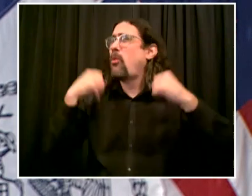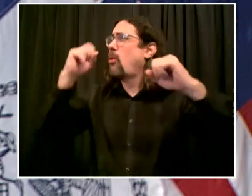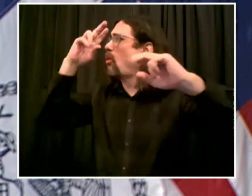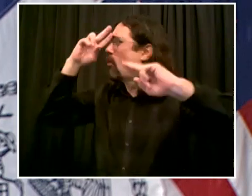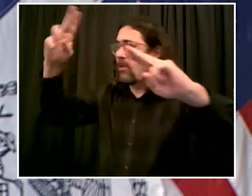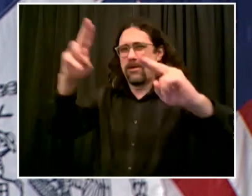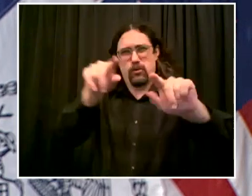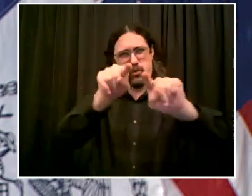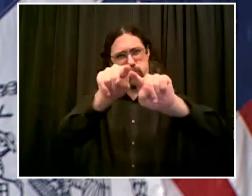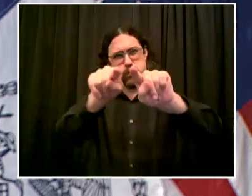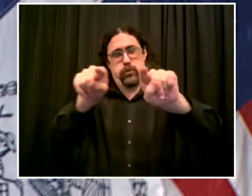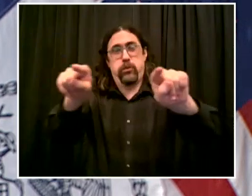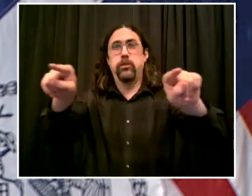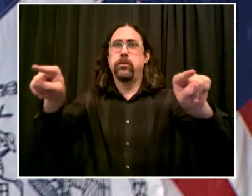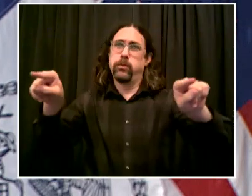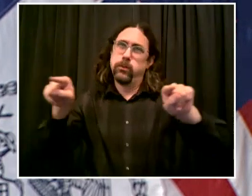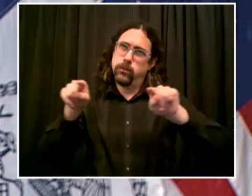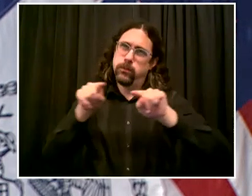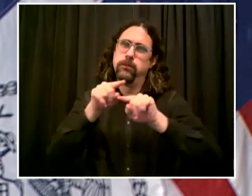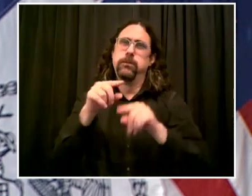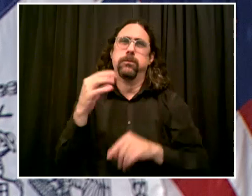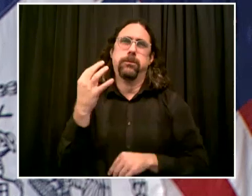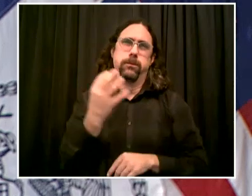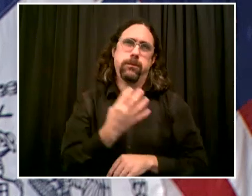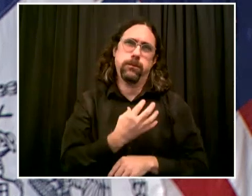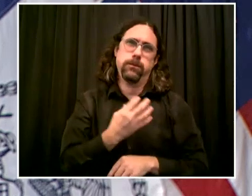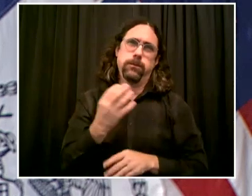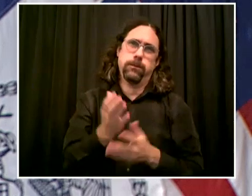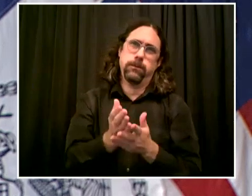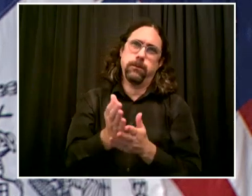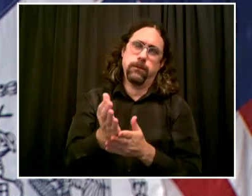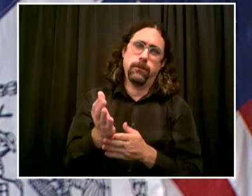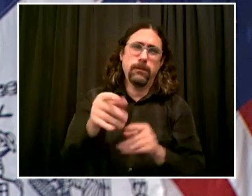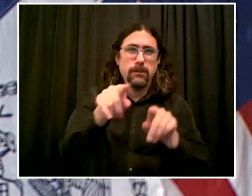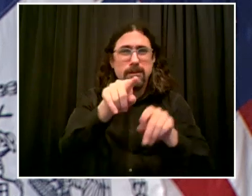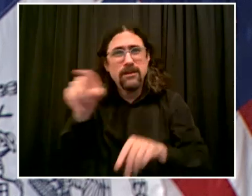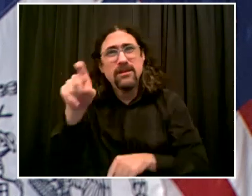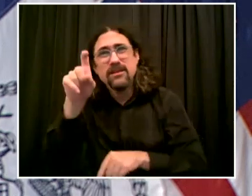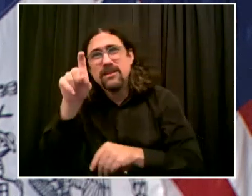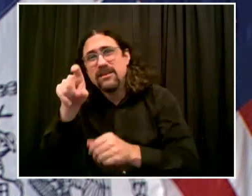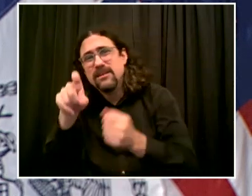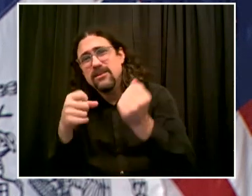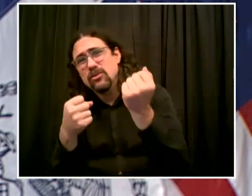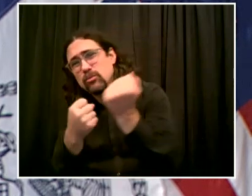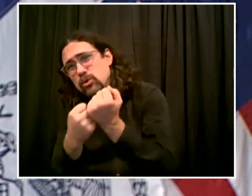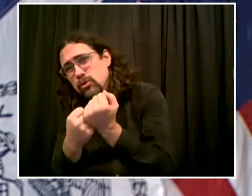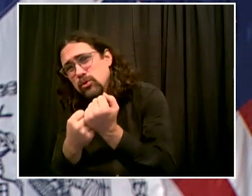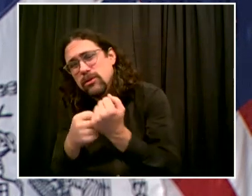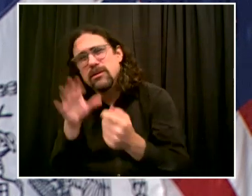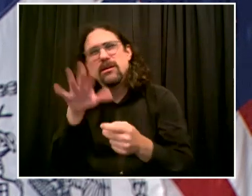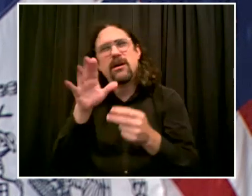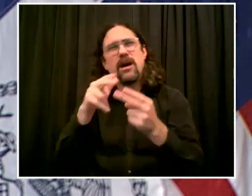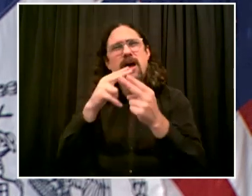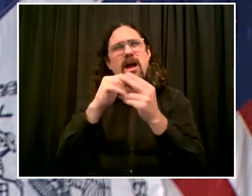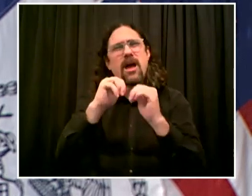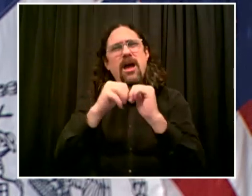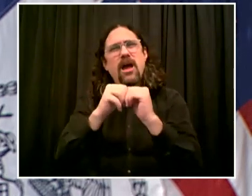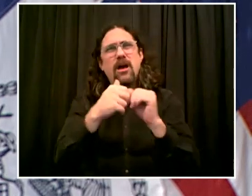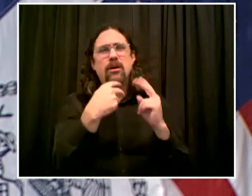THE HELP THEY NEED THE SUPPORT, IF YOU NEED THE TWO SAFELY SEPARATE KNOWING YOU'RE NOT ALONE YOU WL ILG ETA LLTHE HELP